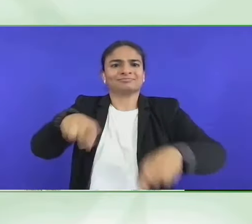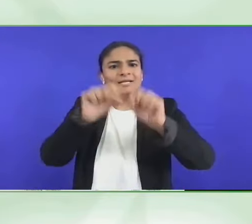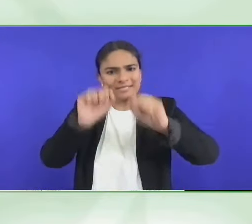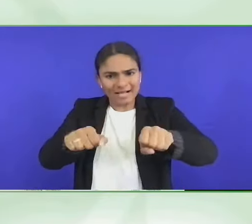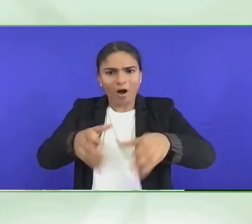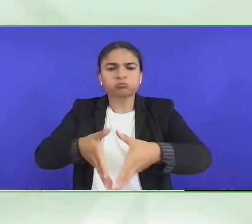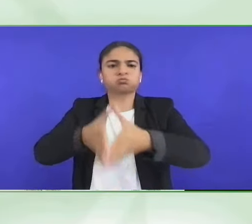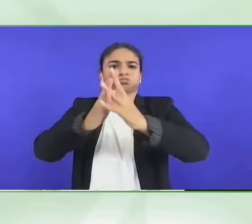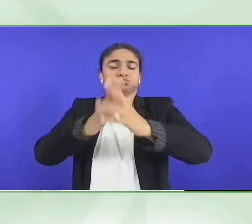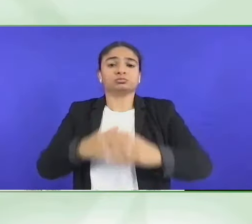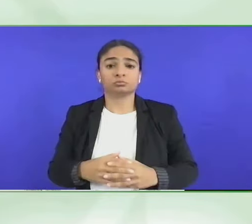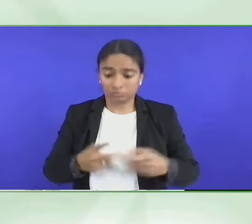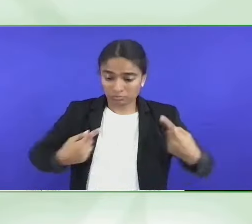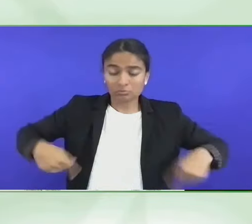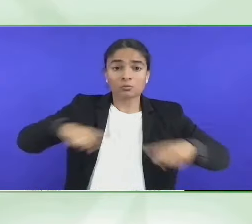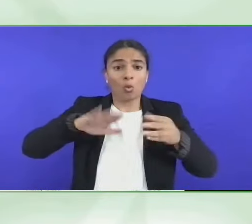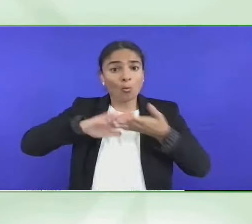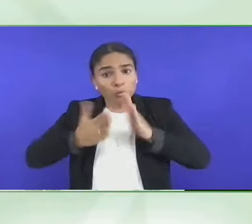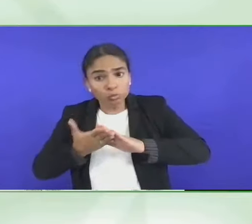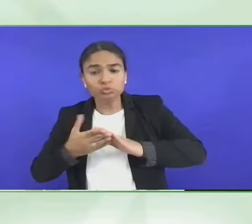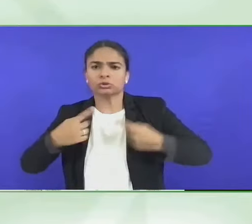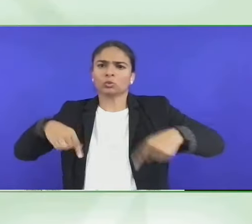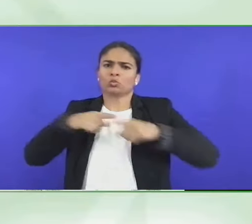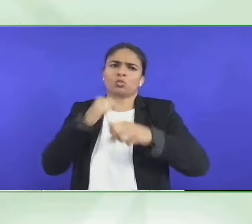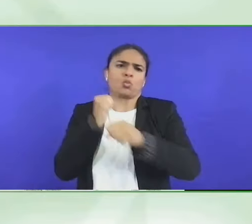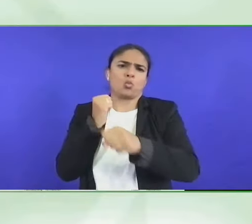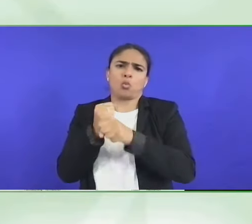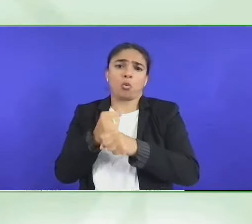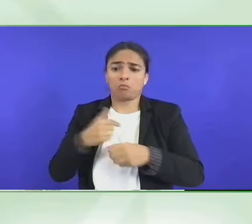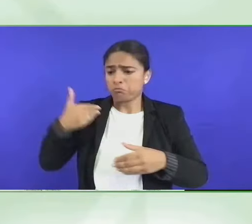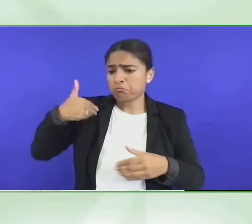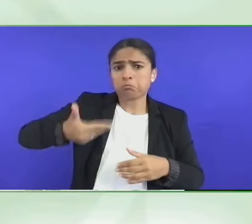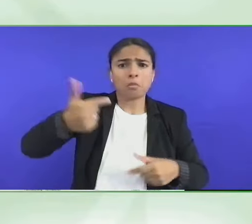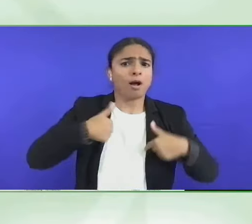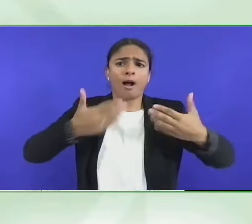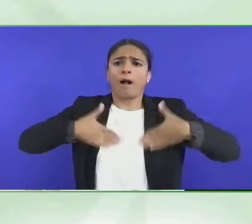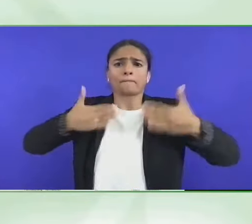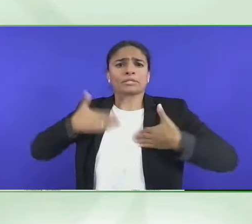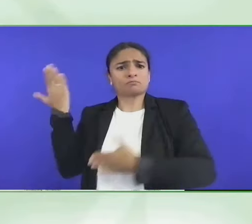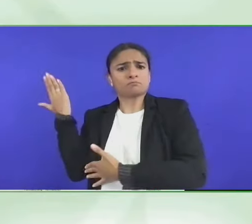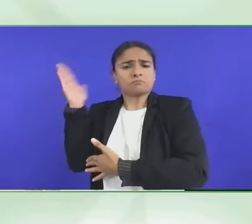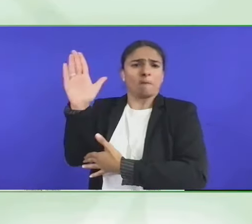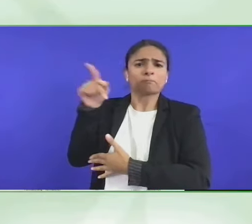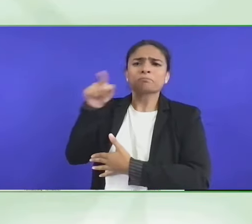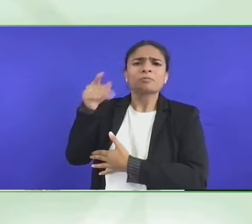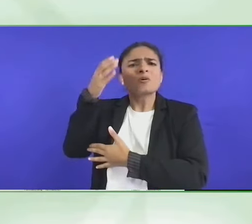I am here to help.